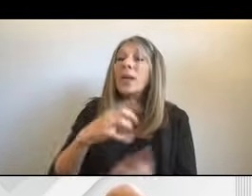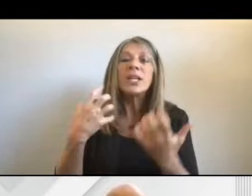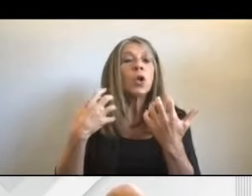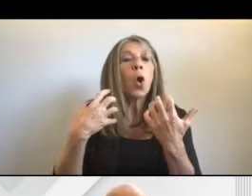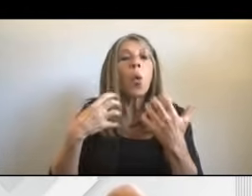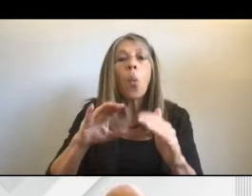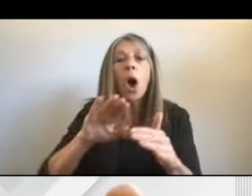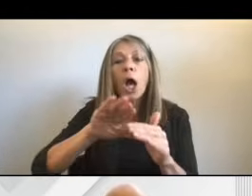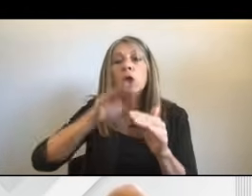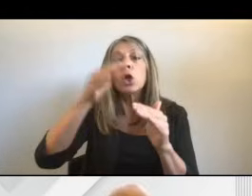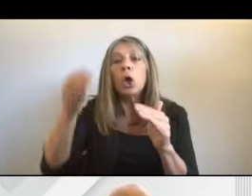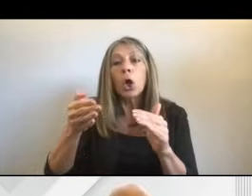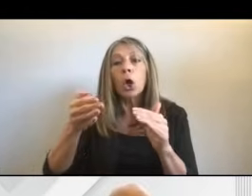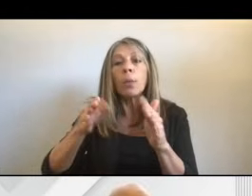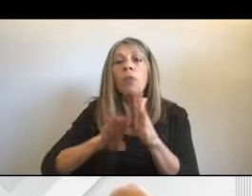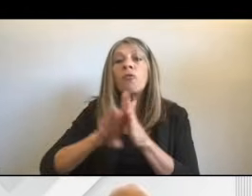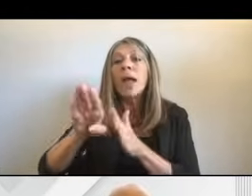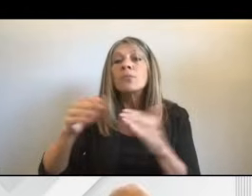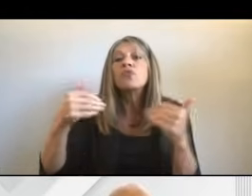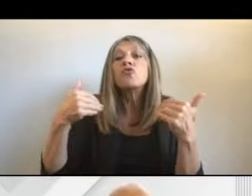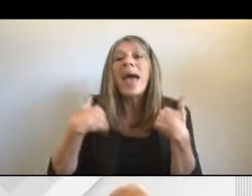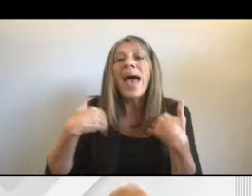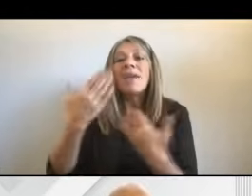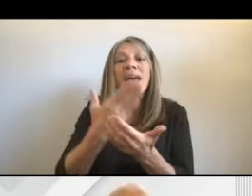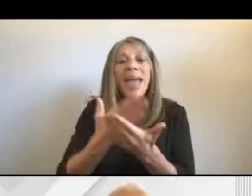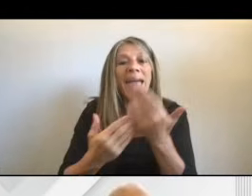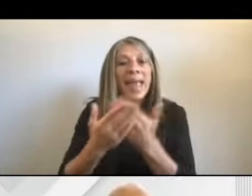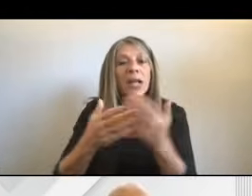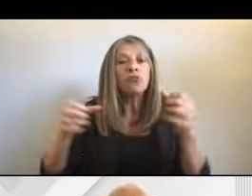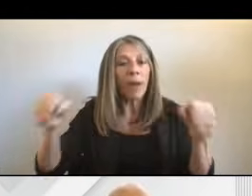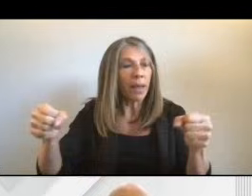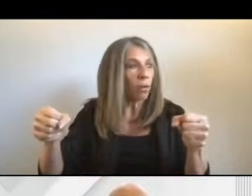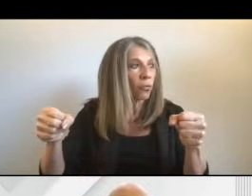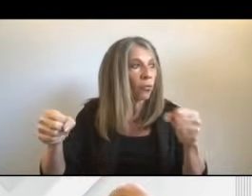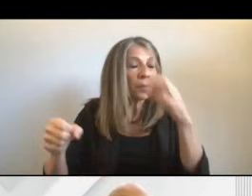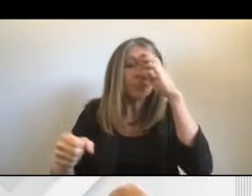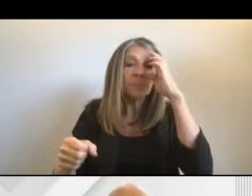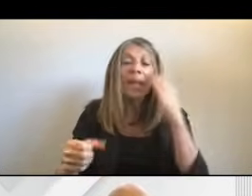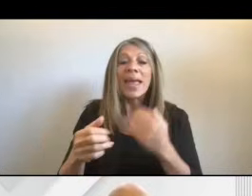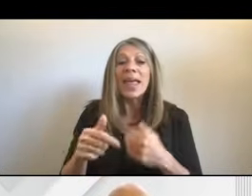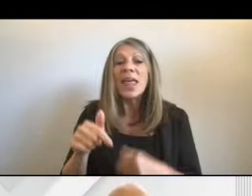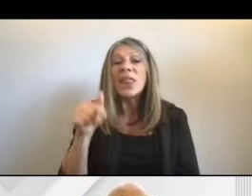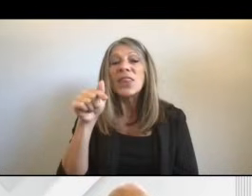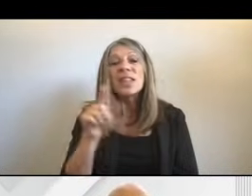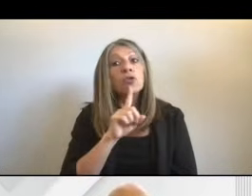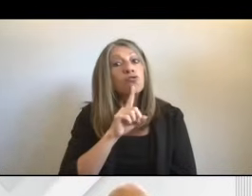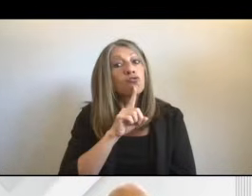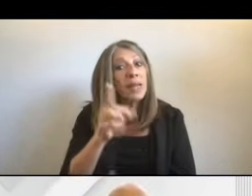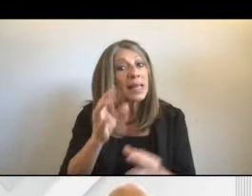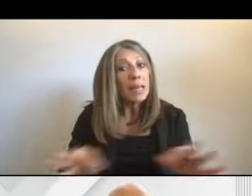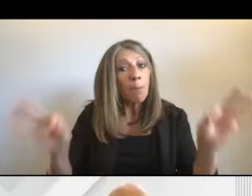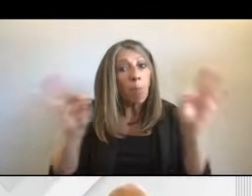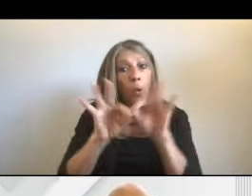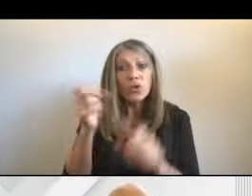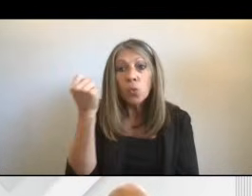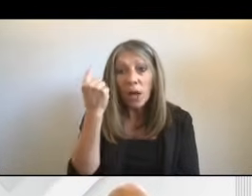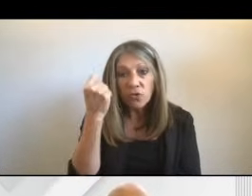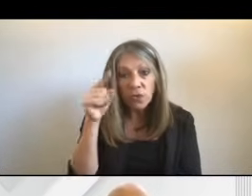ramps to have handrails. So this is really important to understand this bullet: handrails that